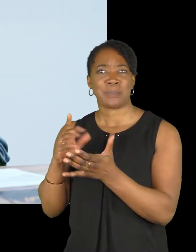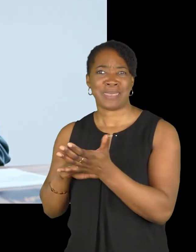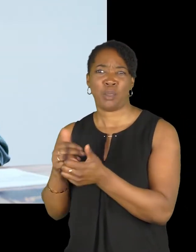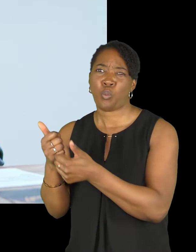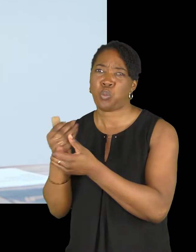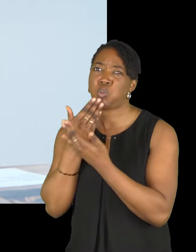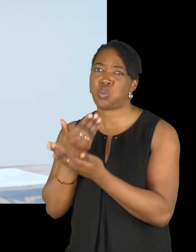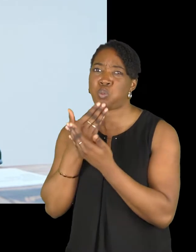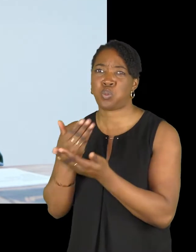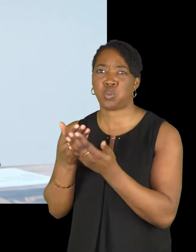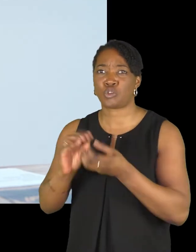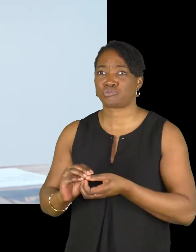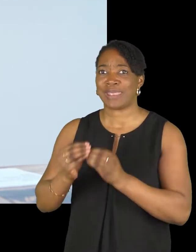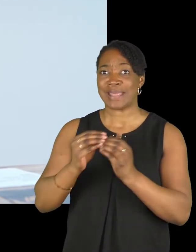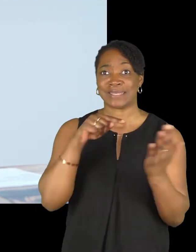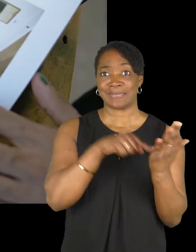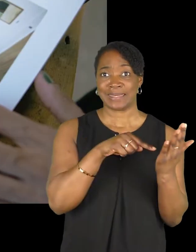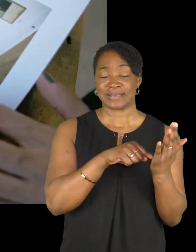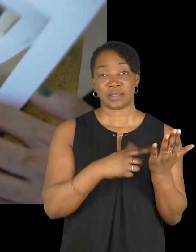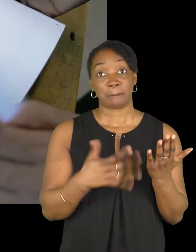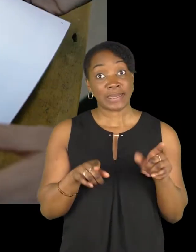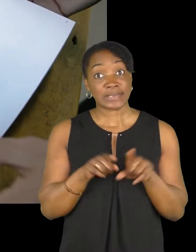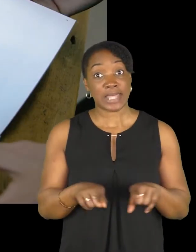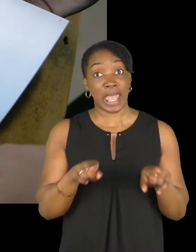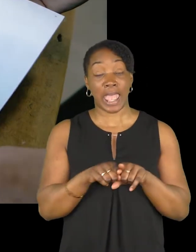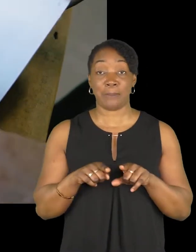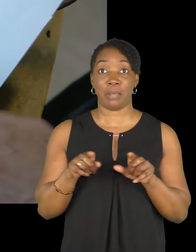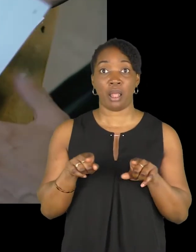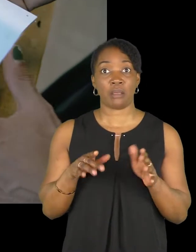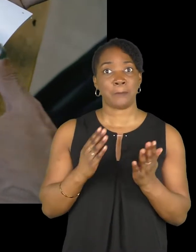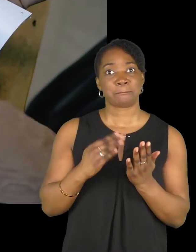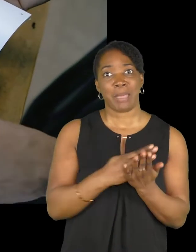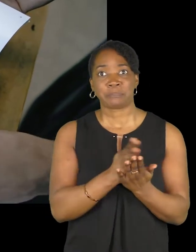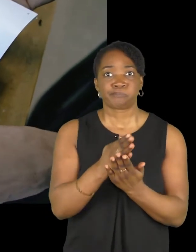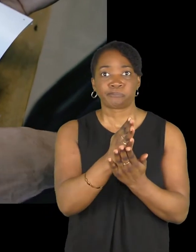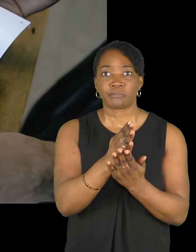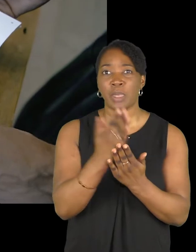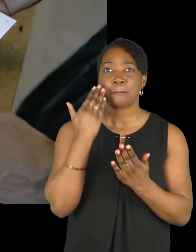map, right. Because that did the same, it was doing this mapping of Black women artists at that